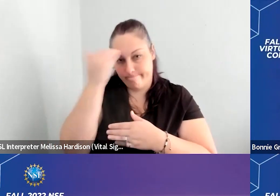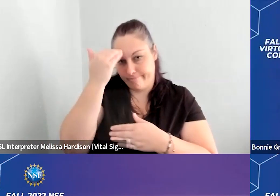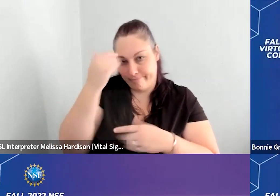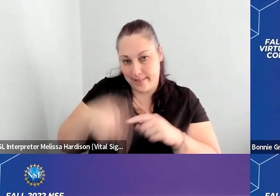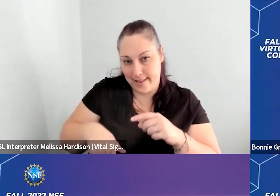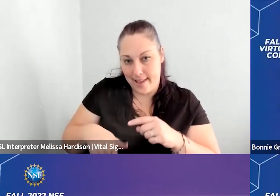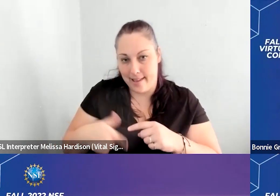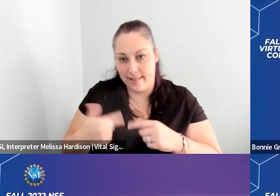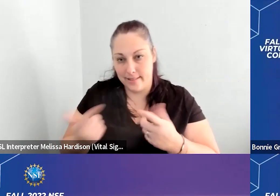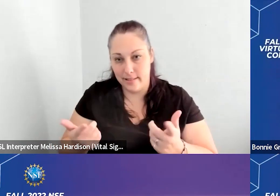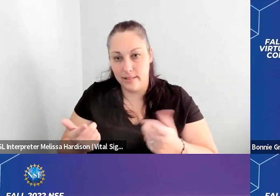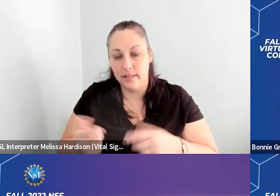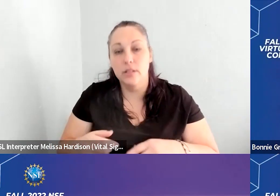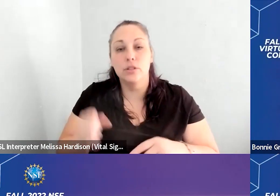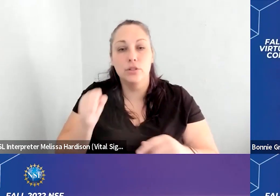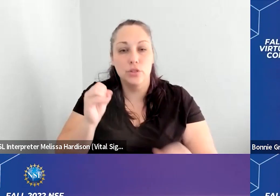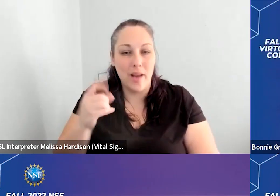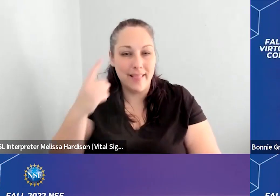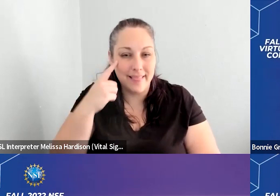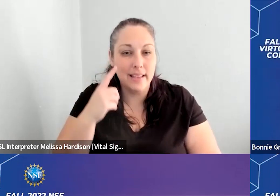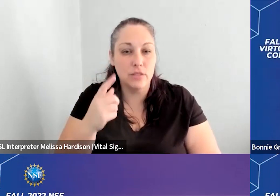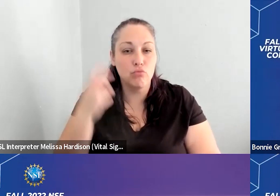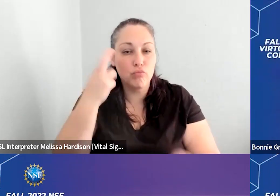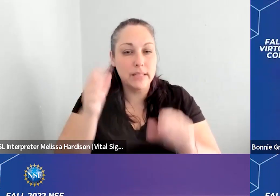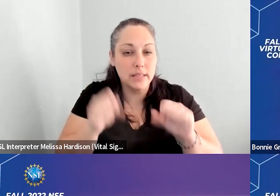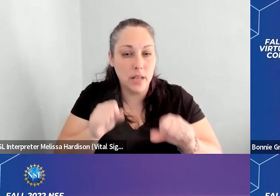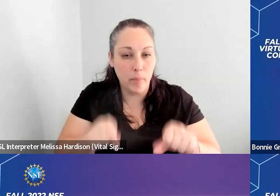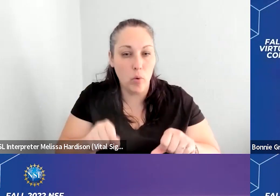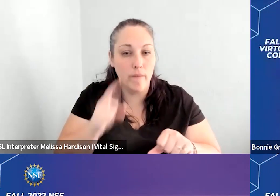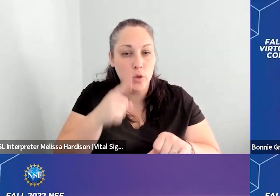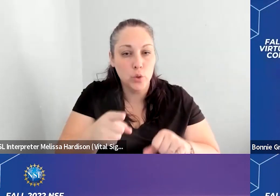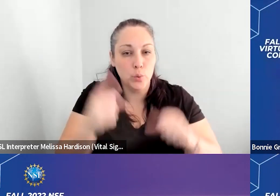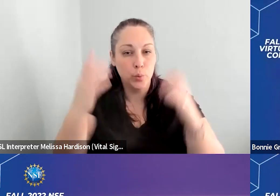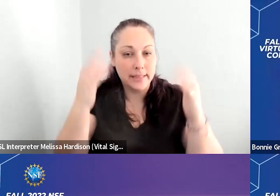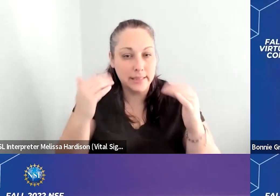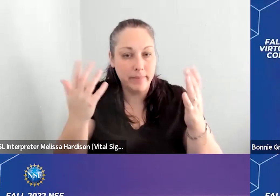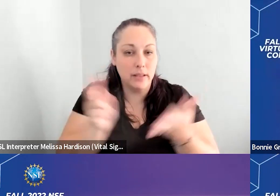with a program officer within two weeks, three at the most.